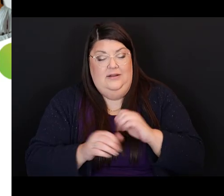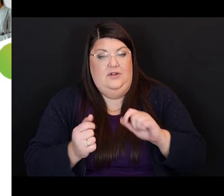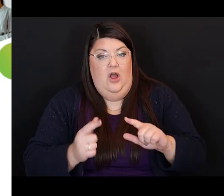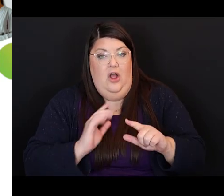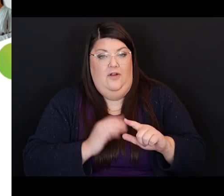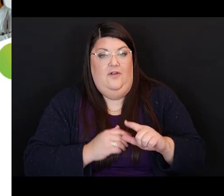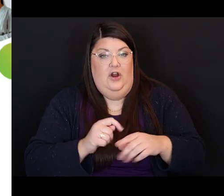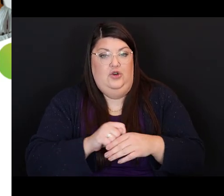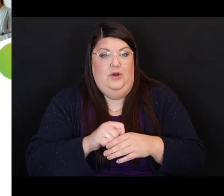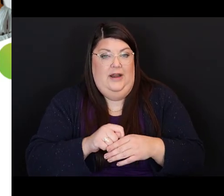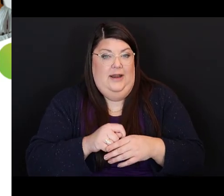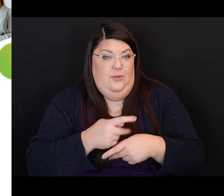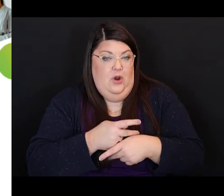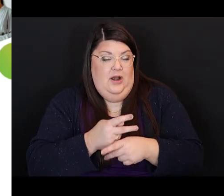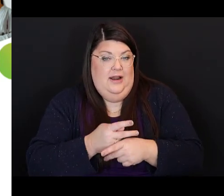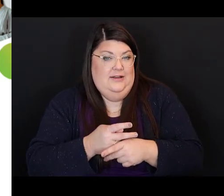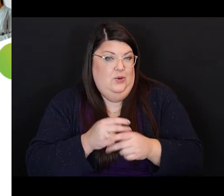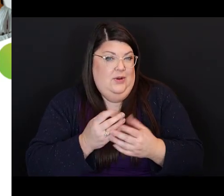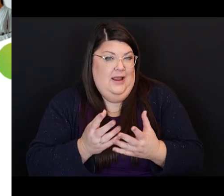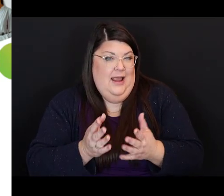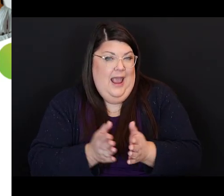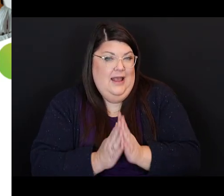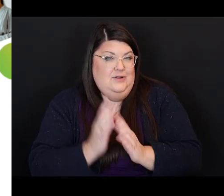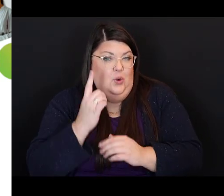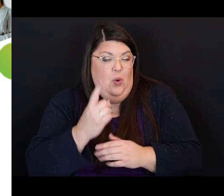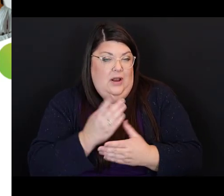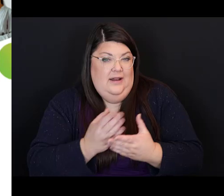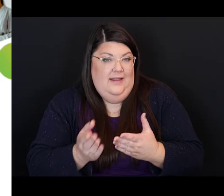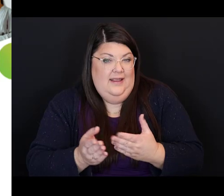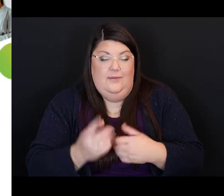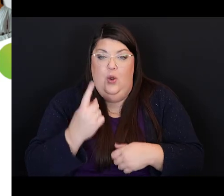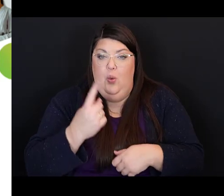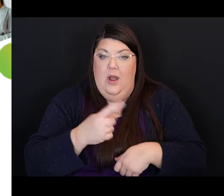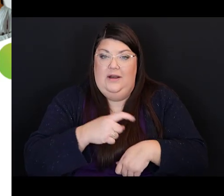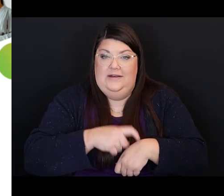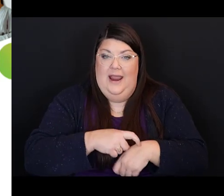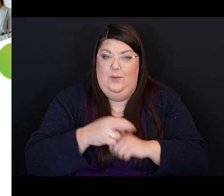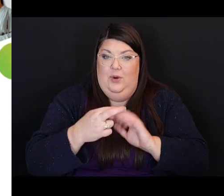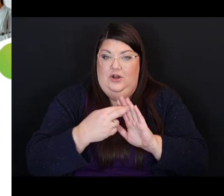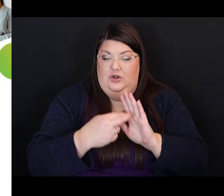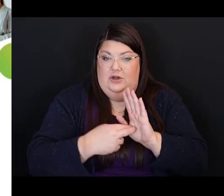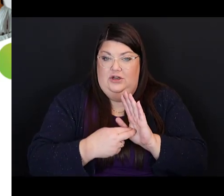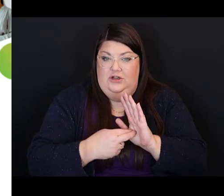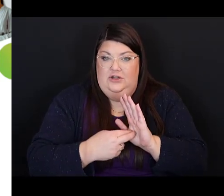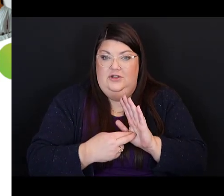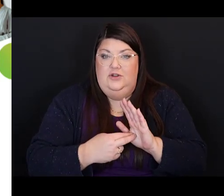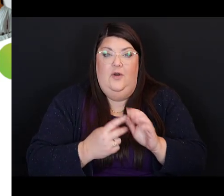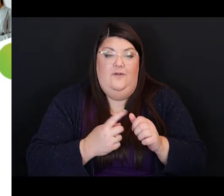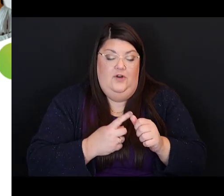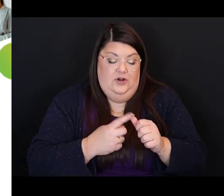all of our training products we ask one thing; we ask for one-time registration. So, we're going to